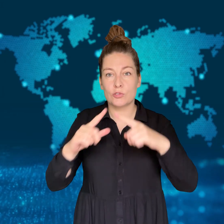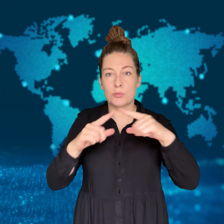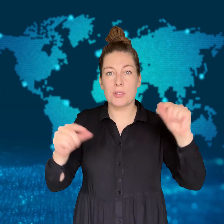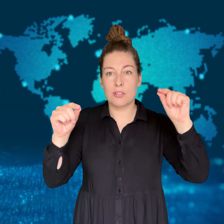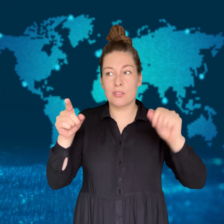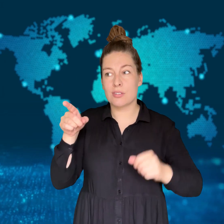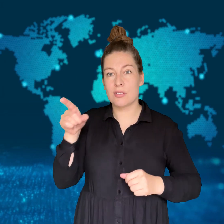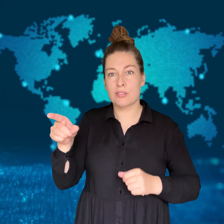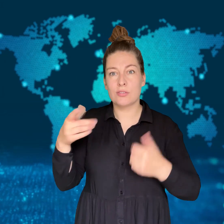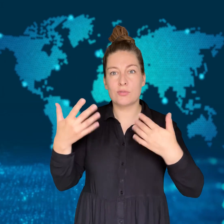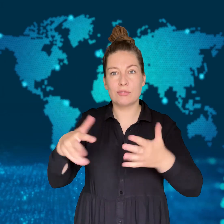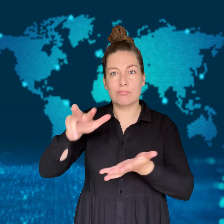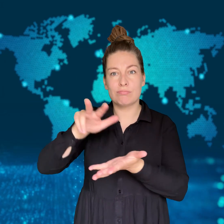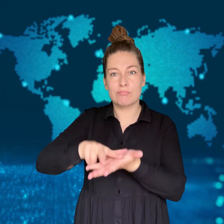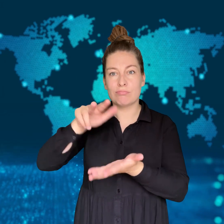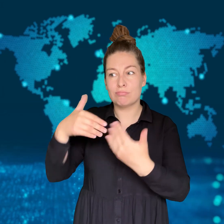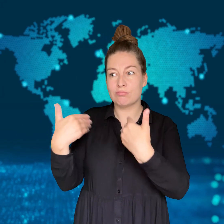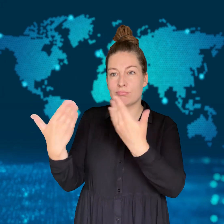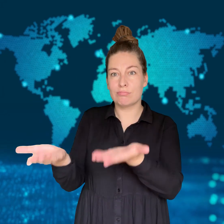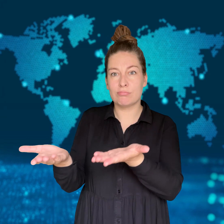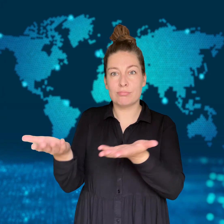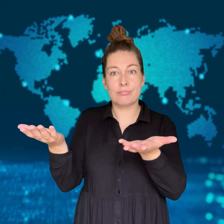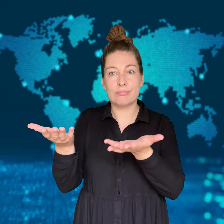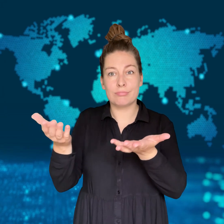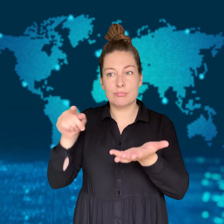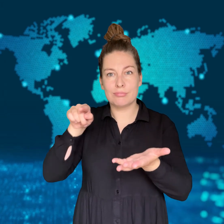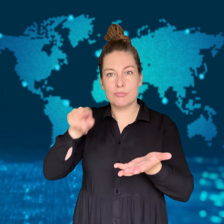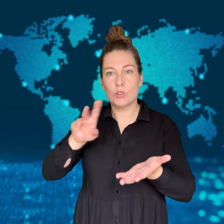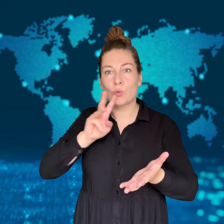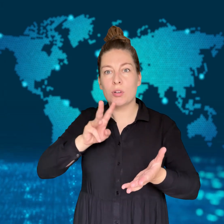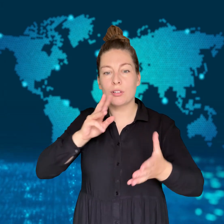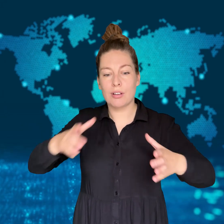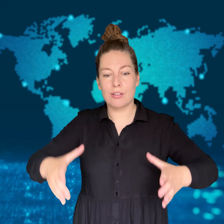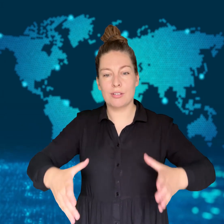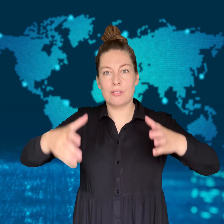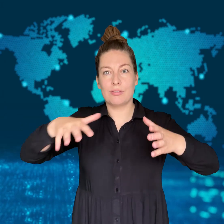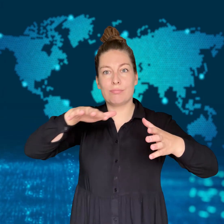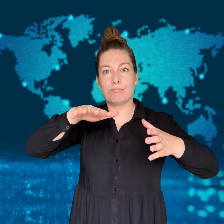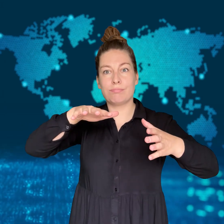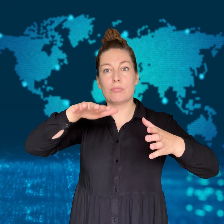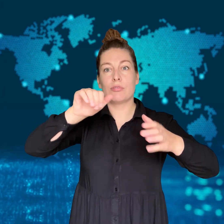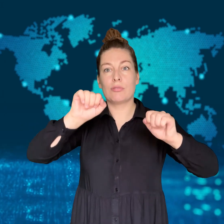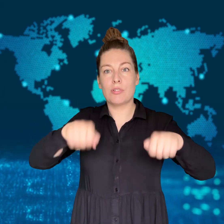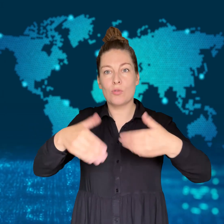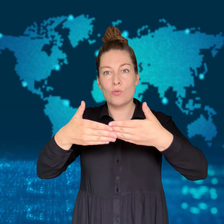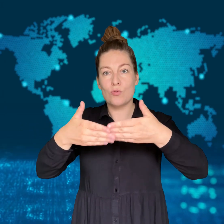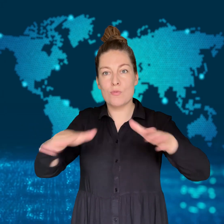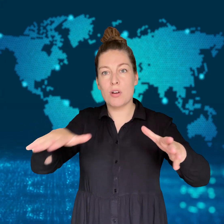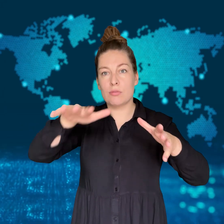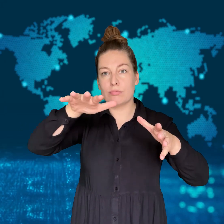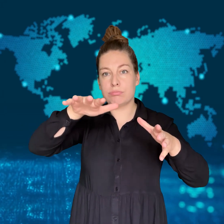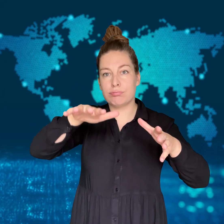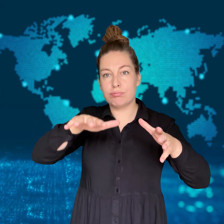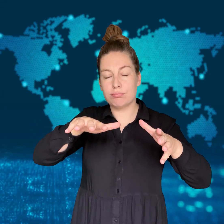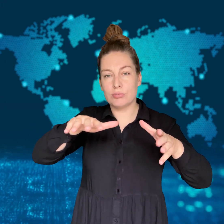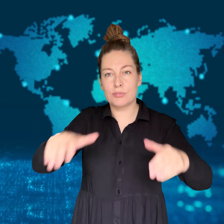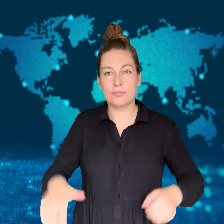Water release approved